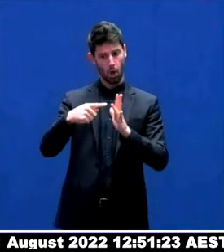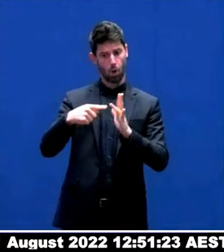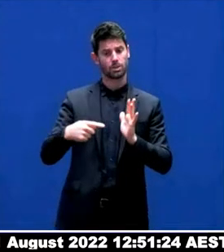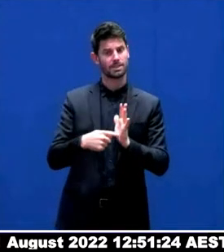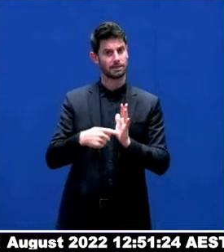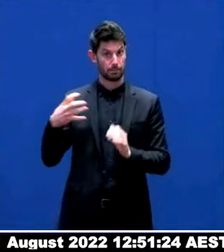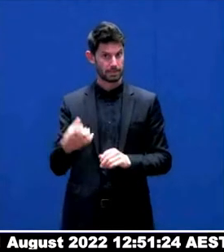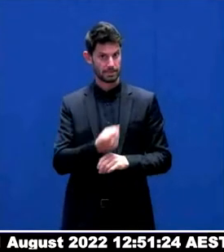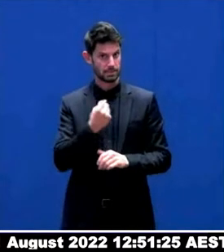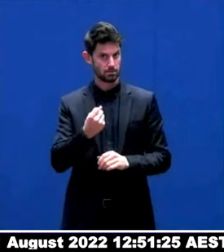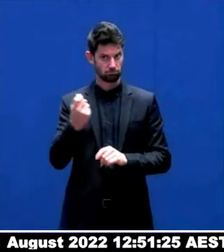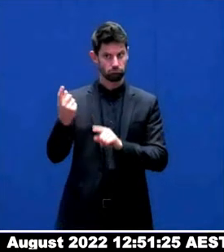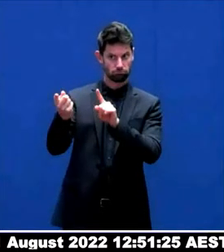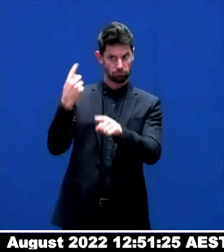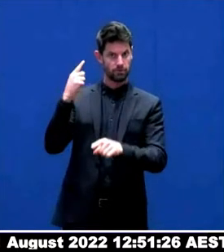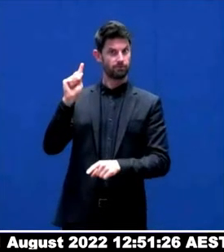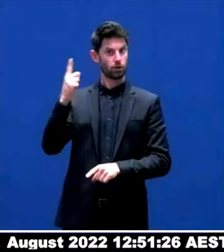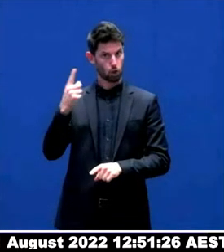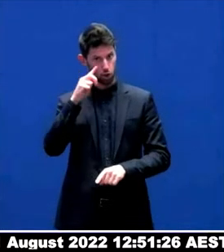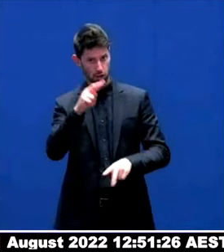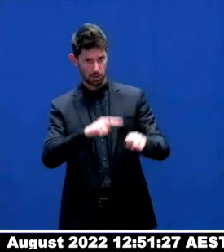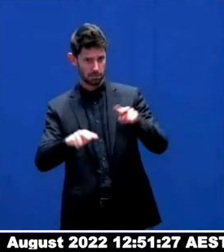Does it not seem reasonable to you that if a person fronts up to the Department of Housing